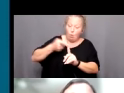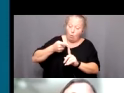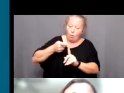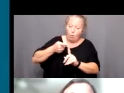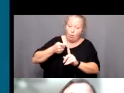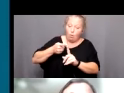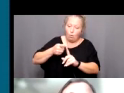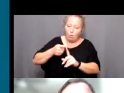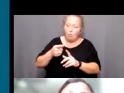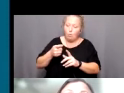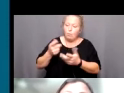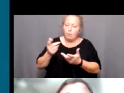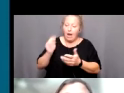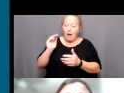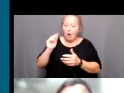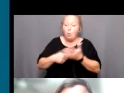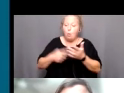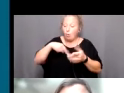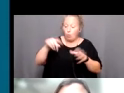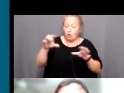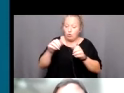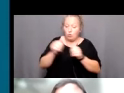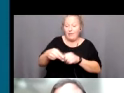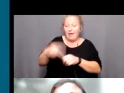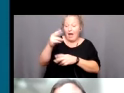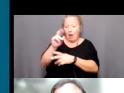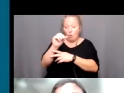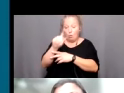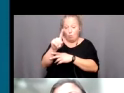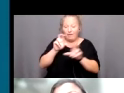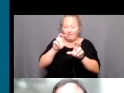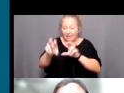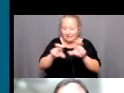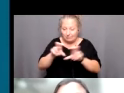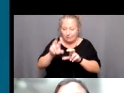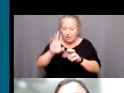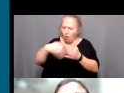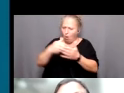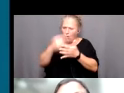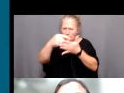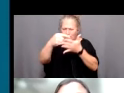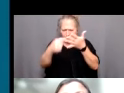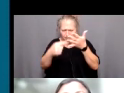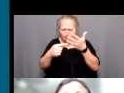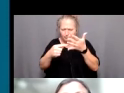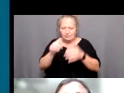So our goal is to take what we have done with our high road investments,